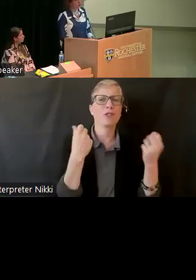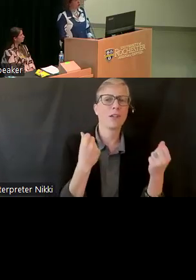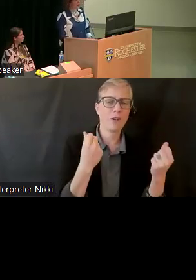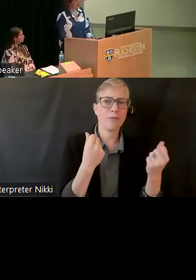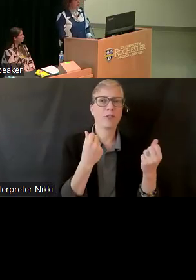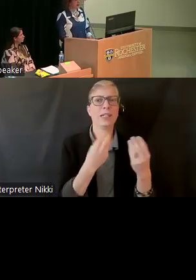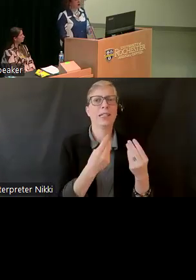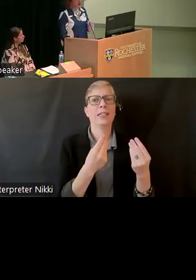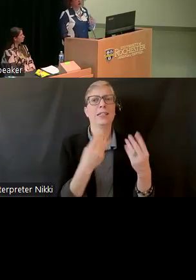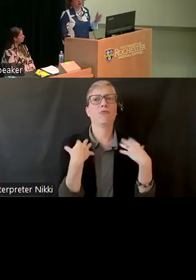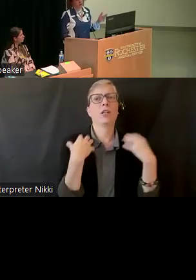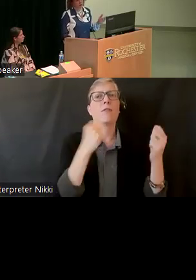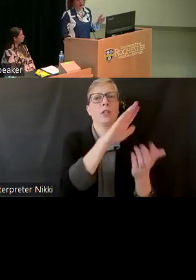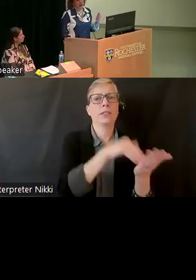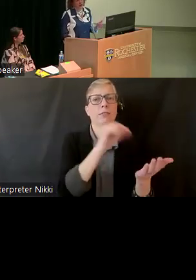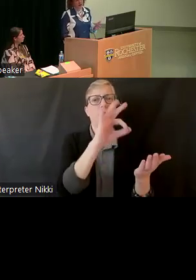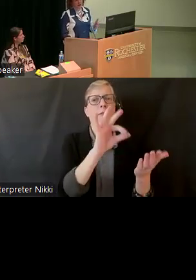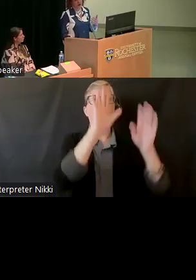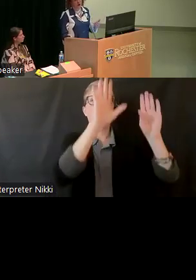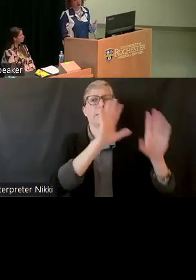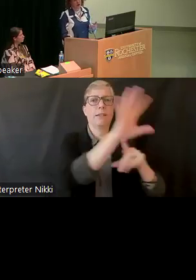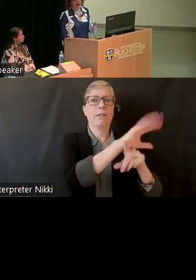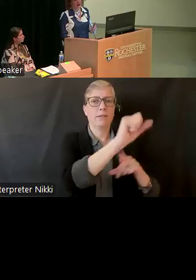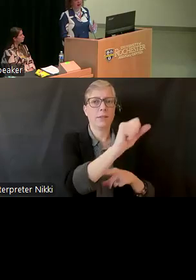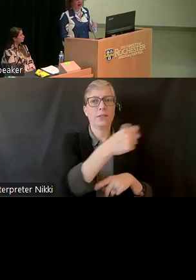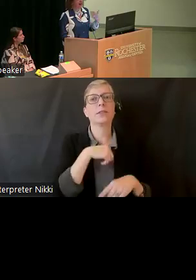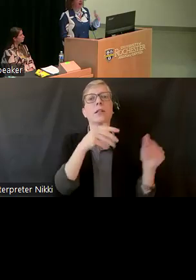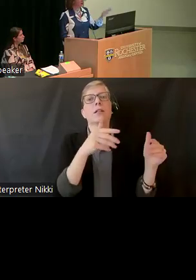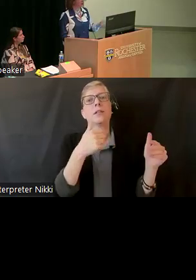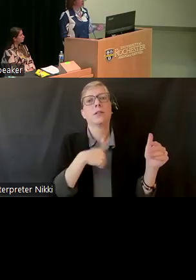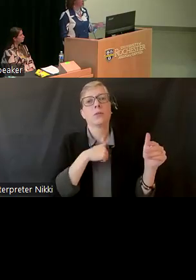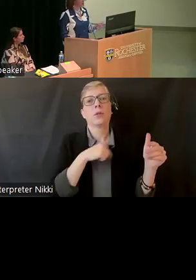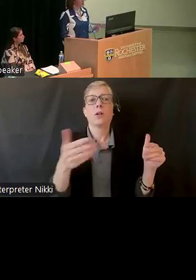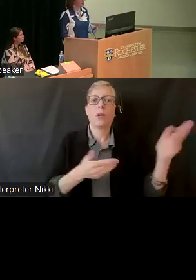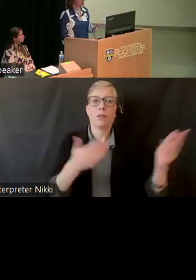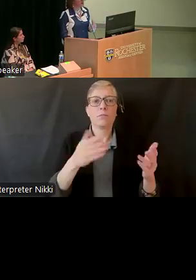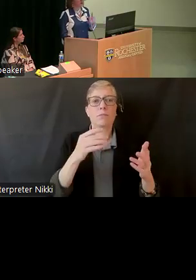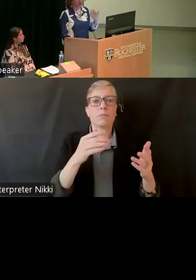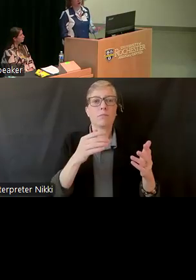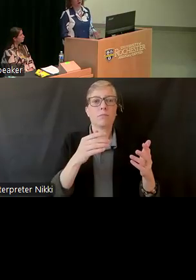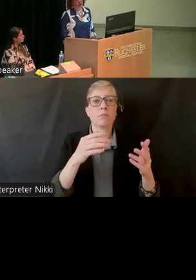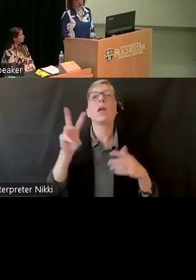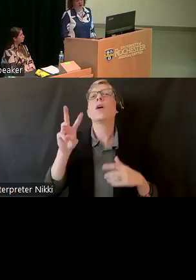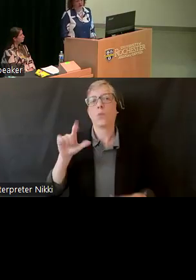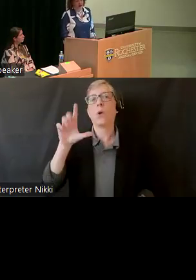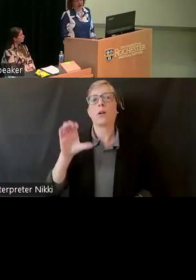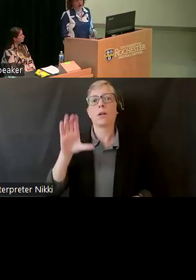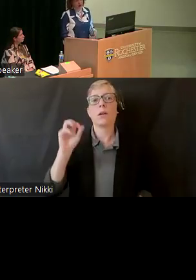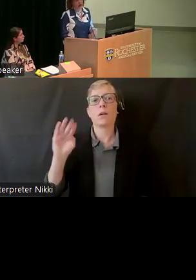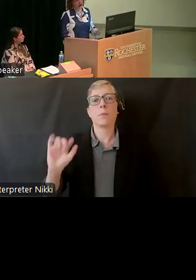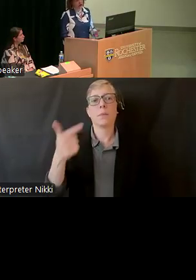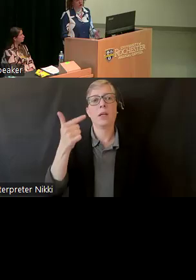so I say all of this because the truth is I need the support from all of you right in order to